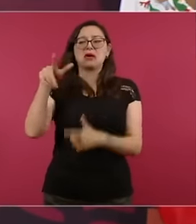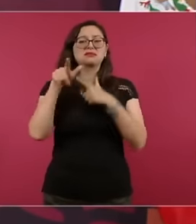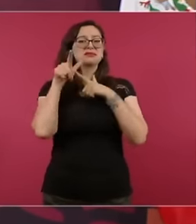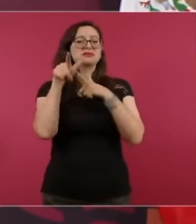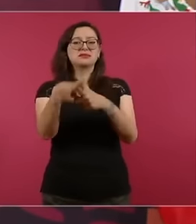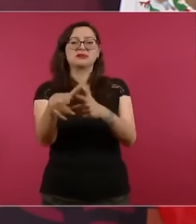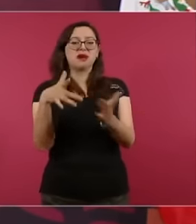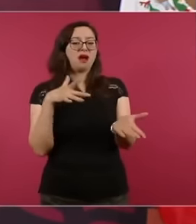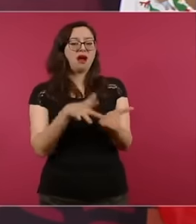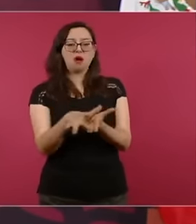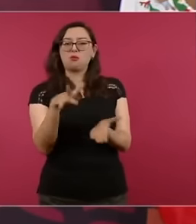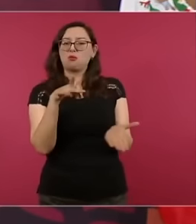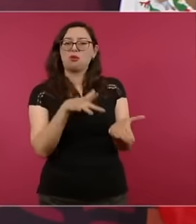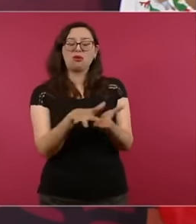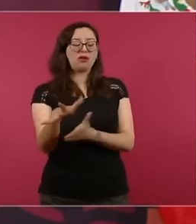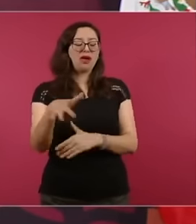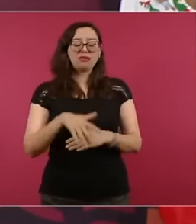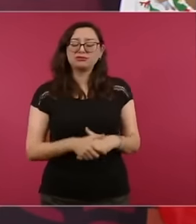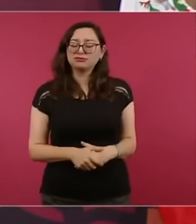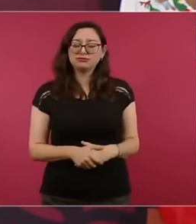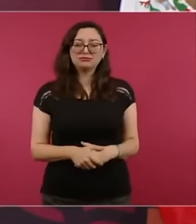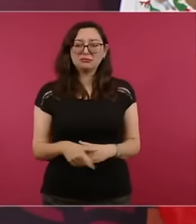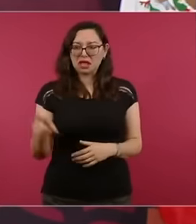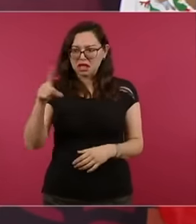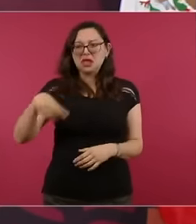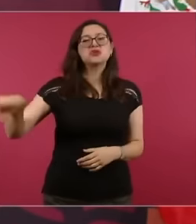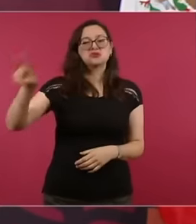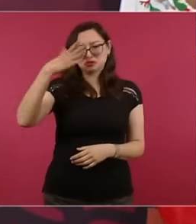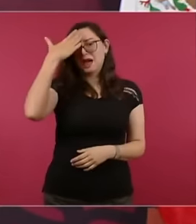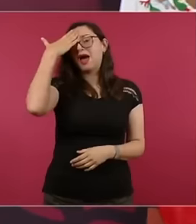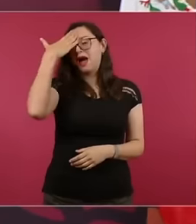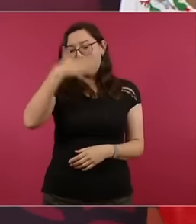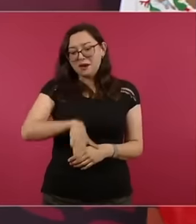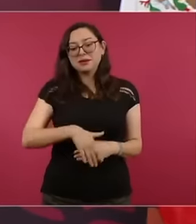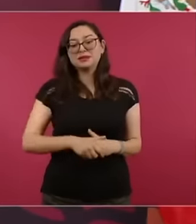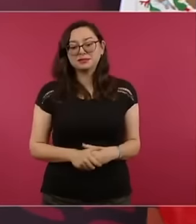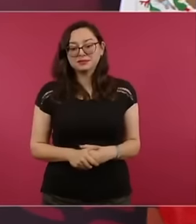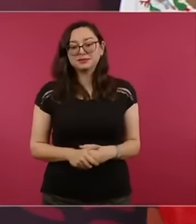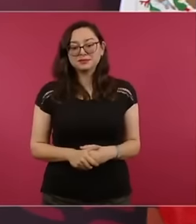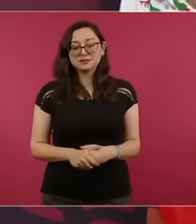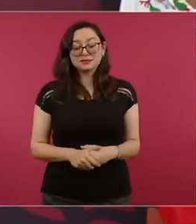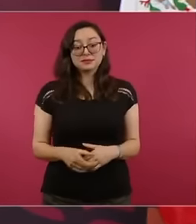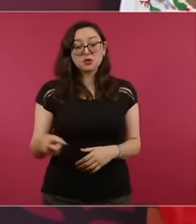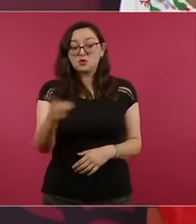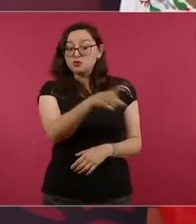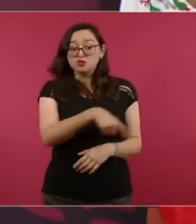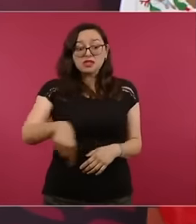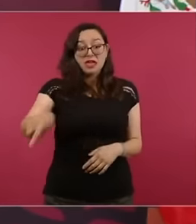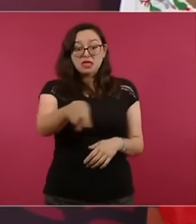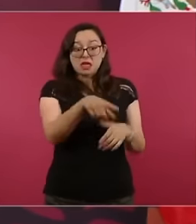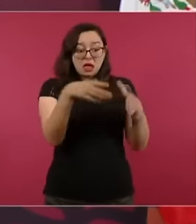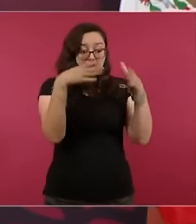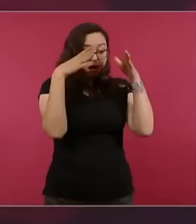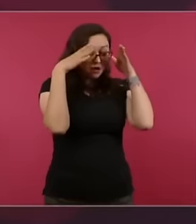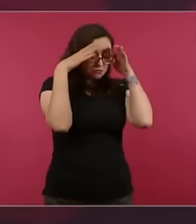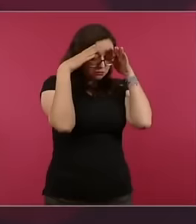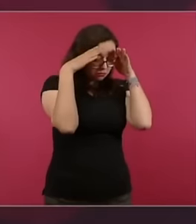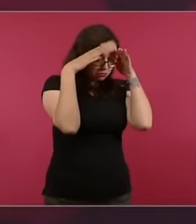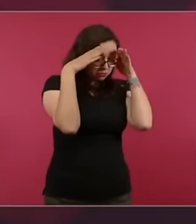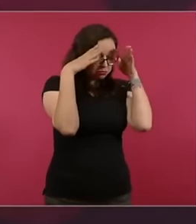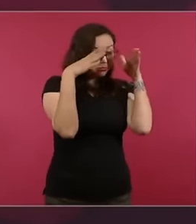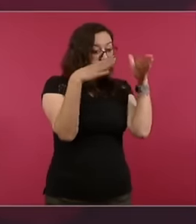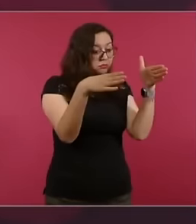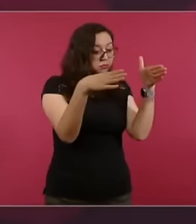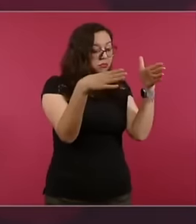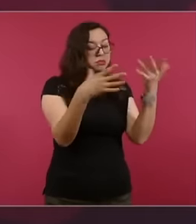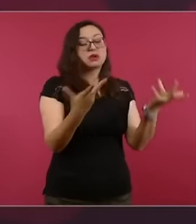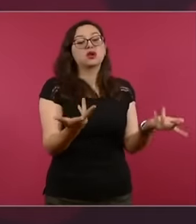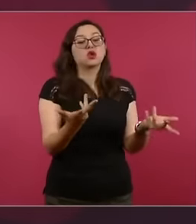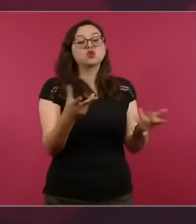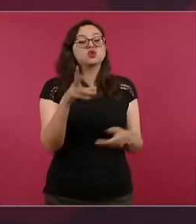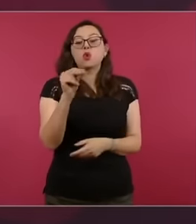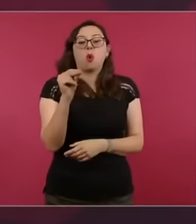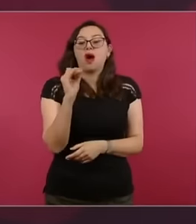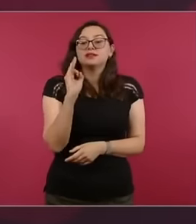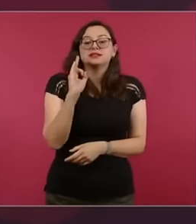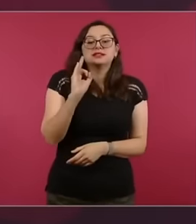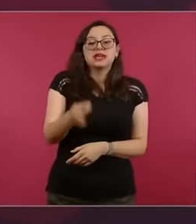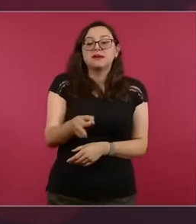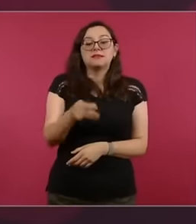very aware of what is happening, what you do not see or do not want to accept if the